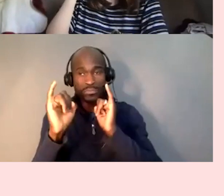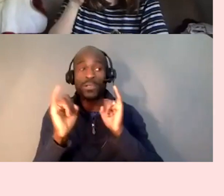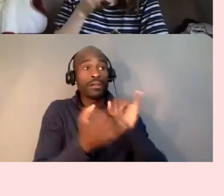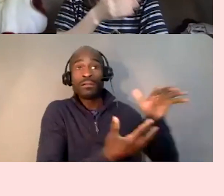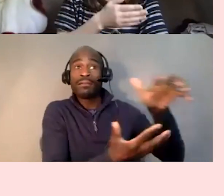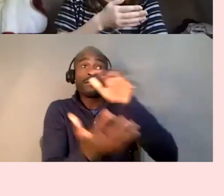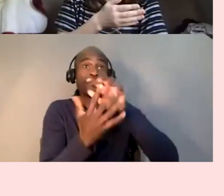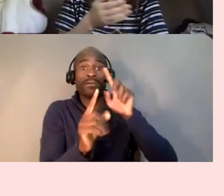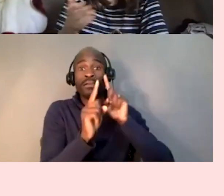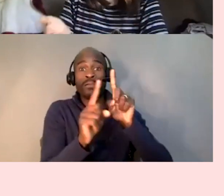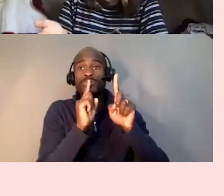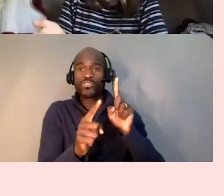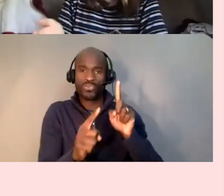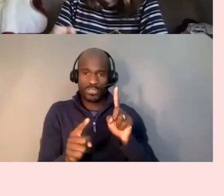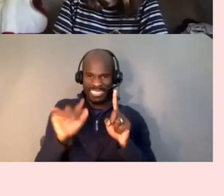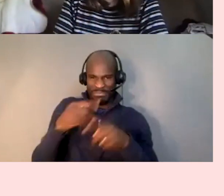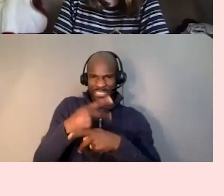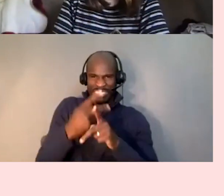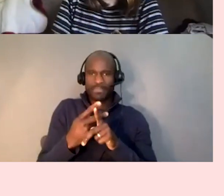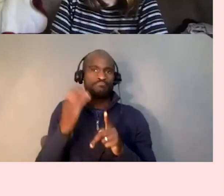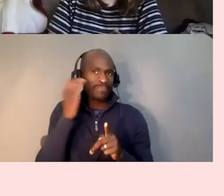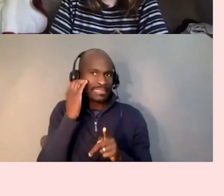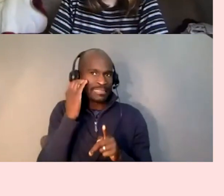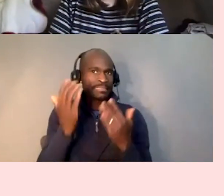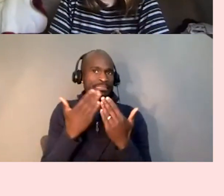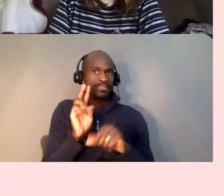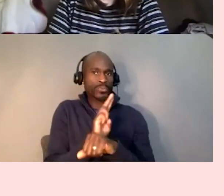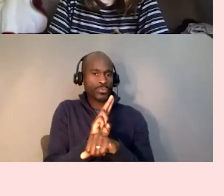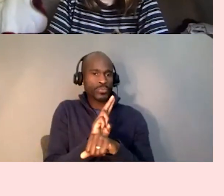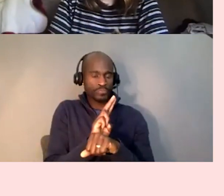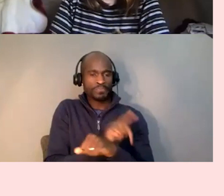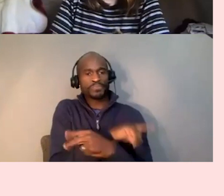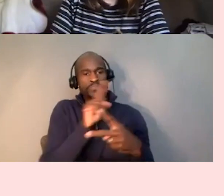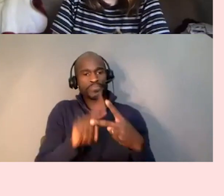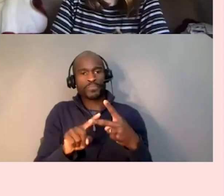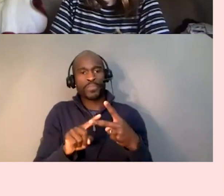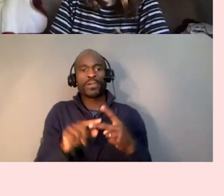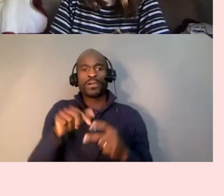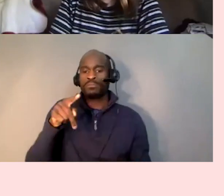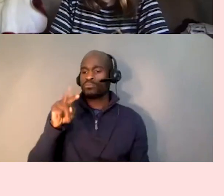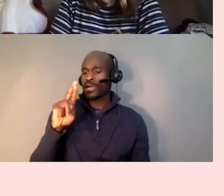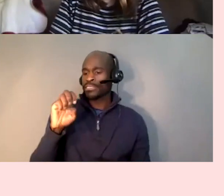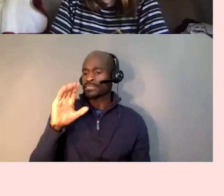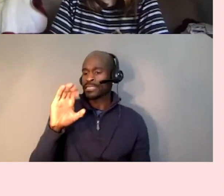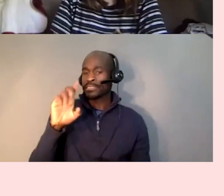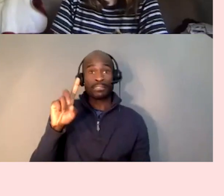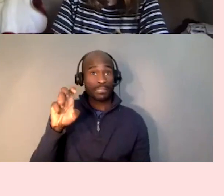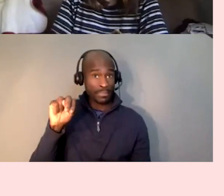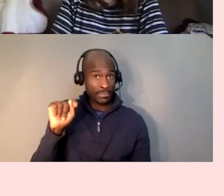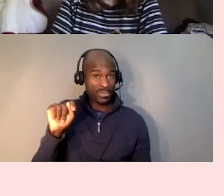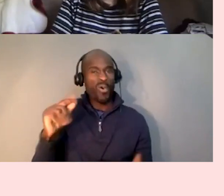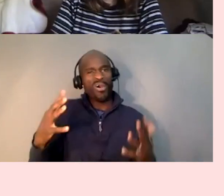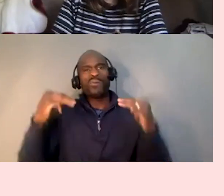A precedent and market research is just looking at what already exists that is at all similar to